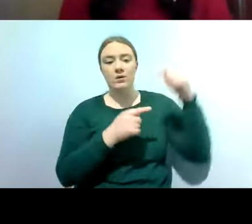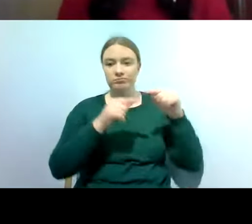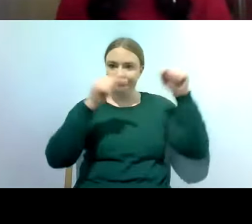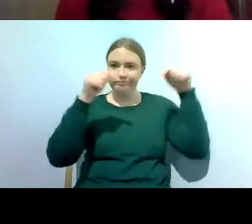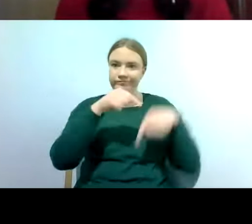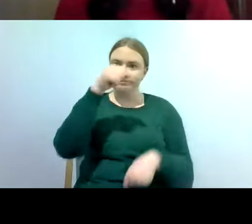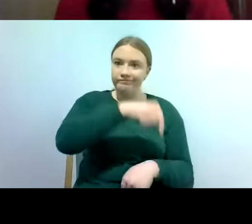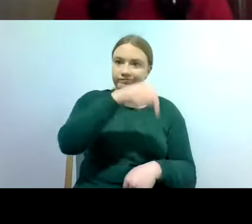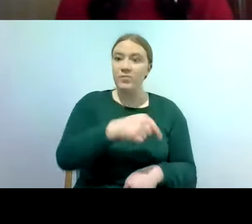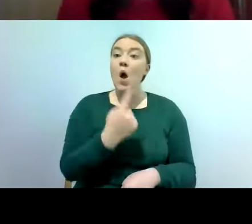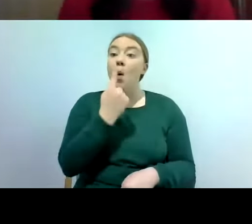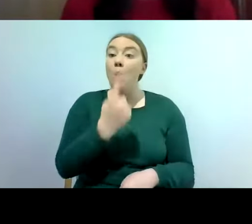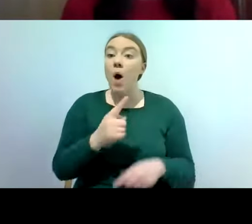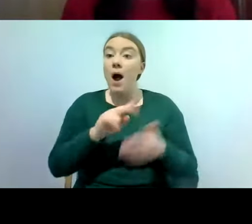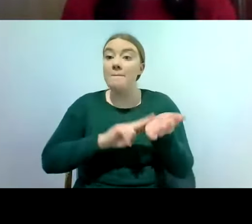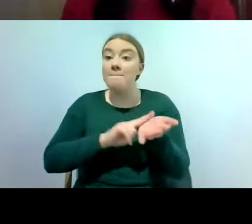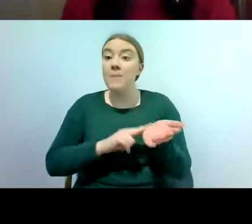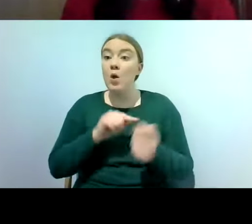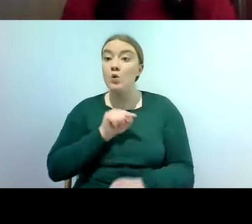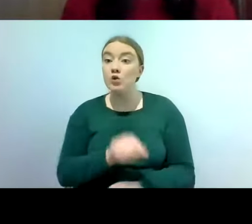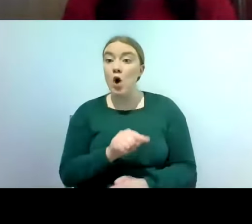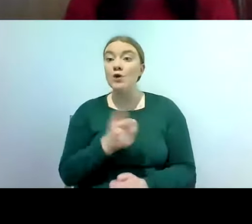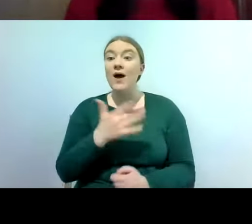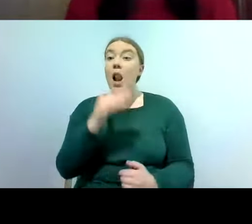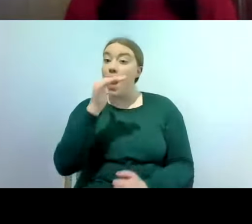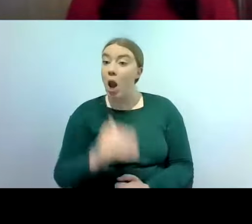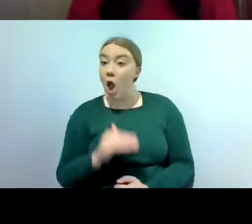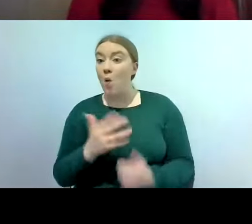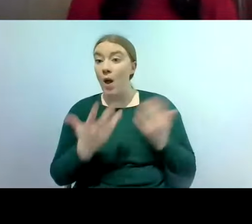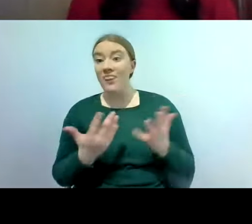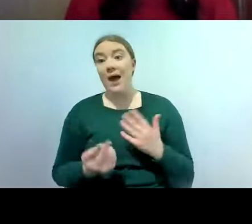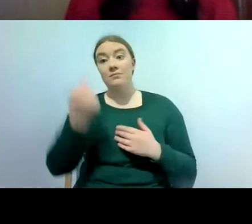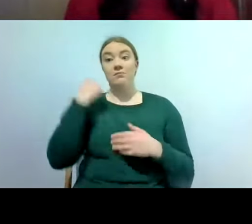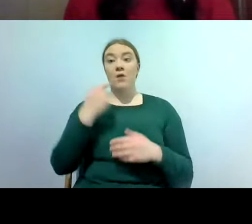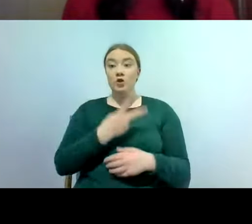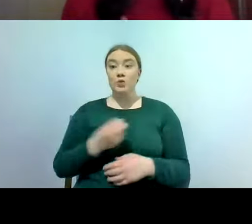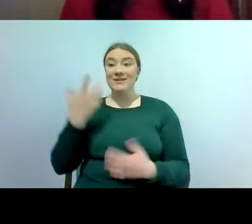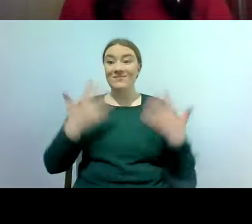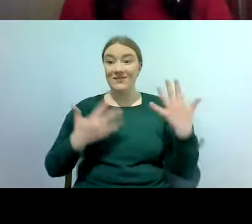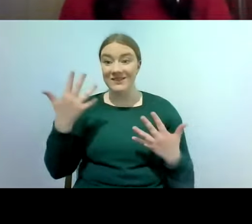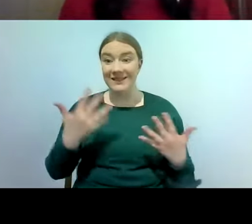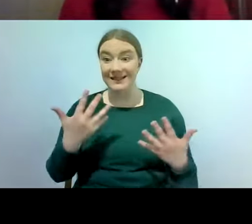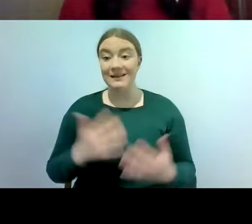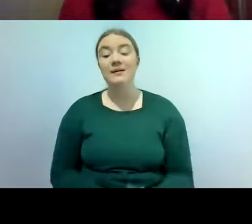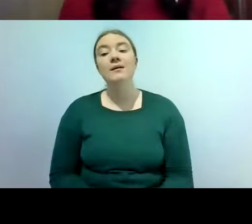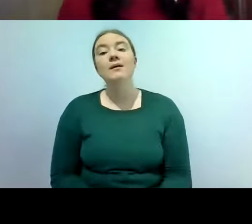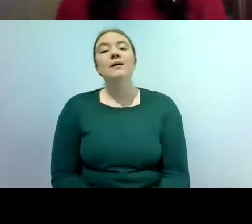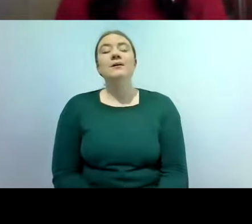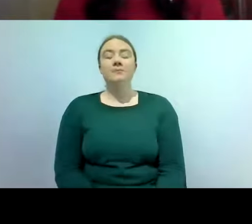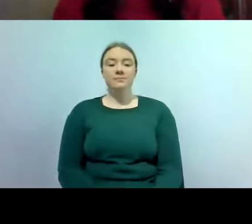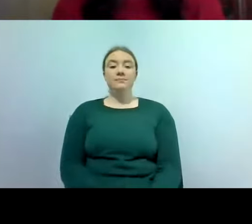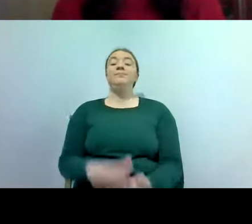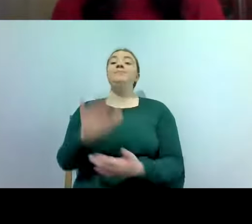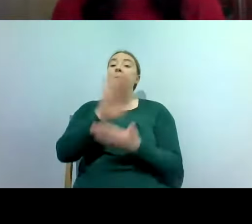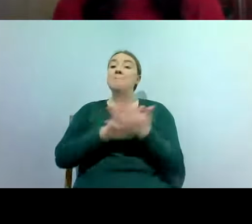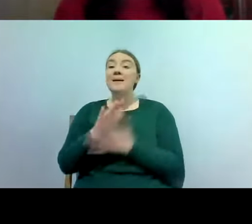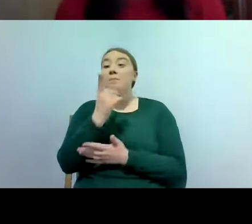a much lower flow than what we had in 2015 so it could be that the partial removal enabled